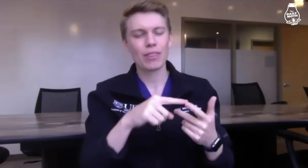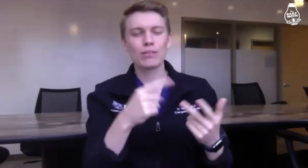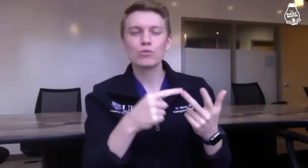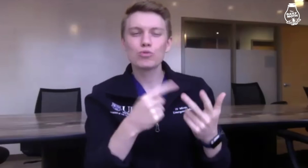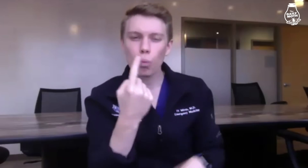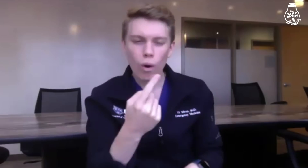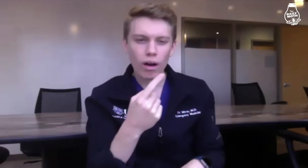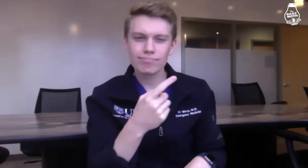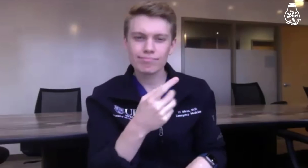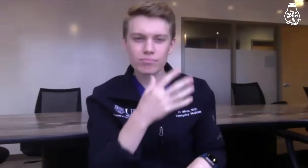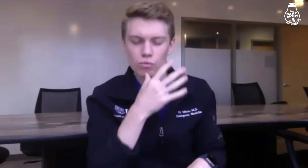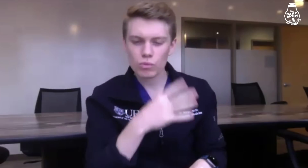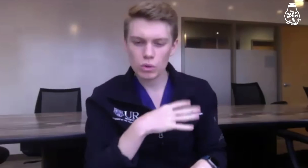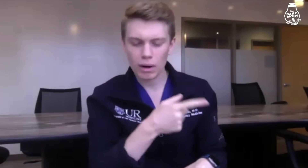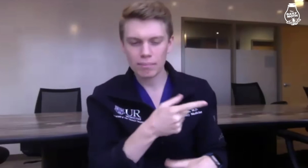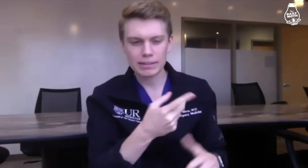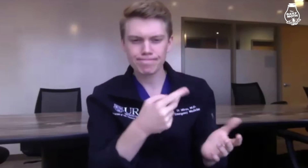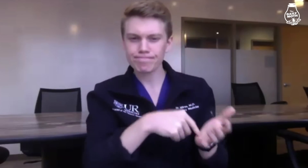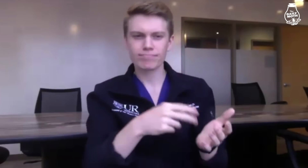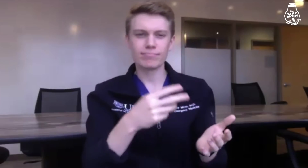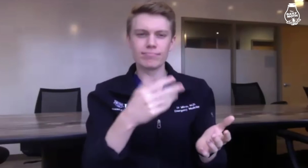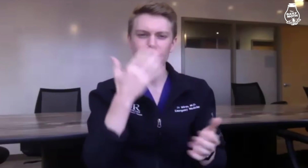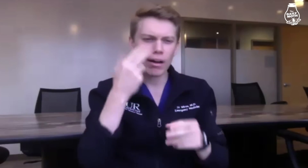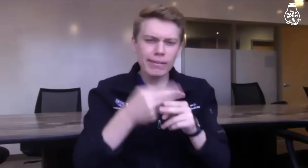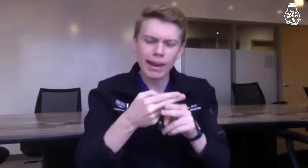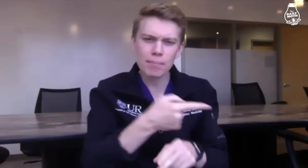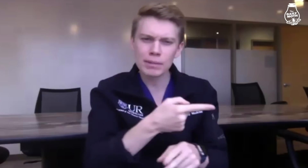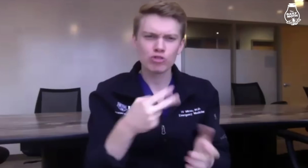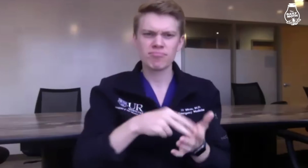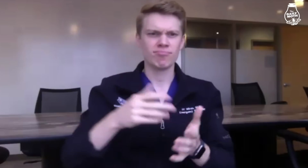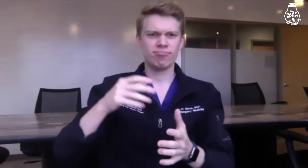Also there was a female, I forgot her name,